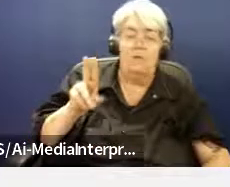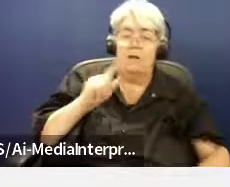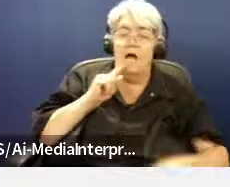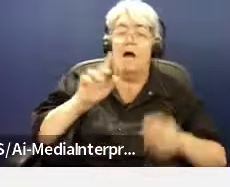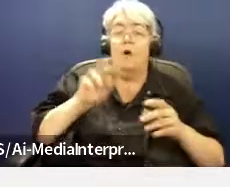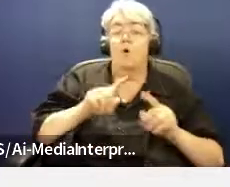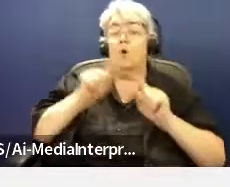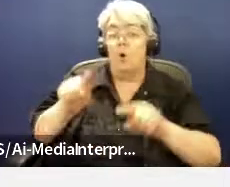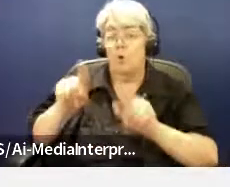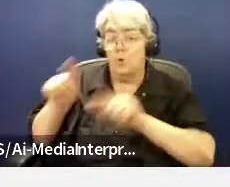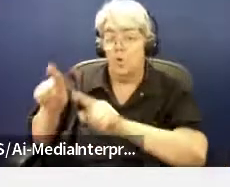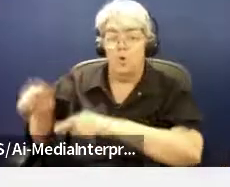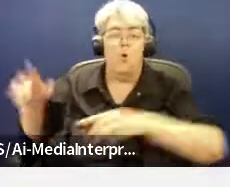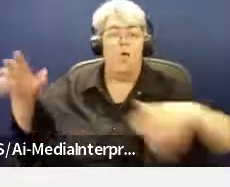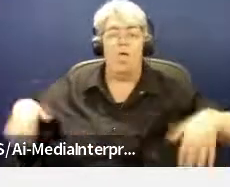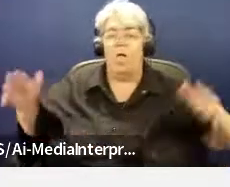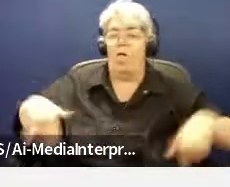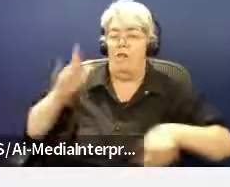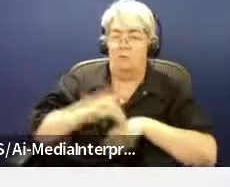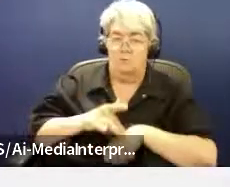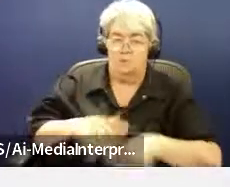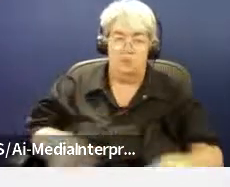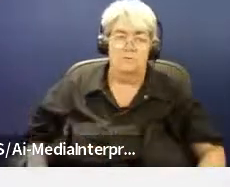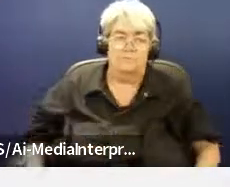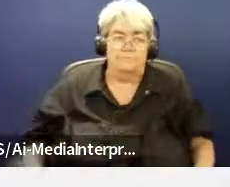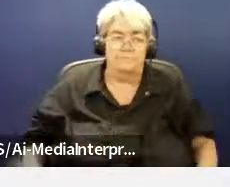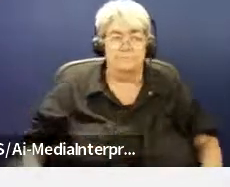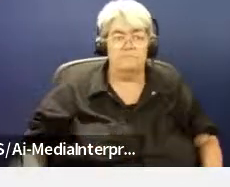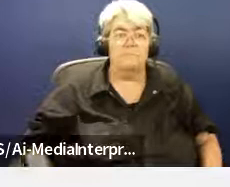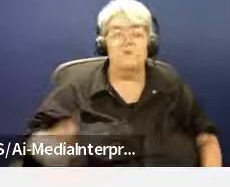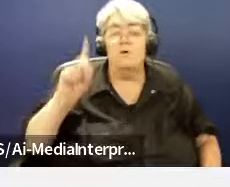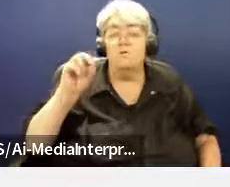I could press the U and now the links that I go to